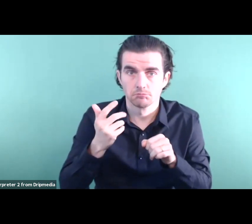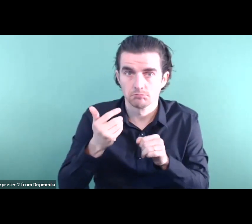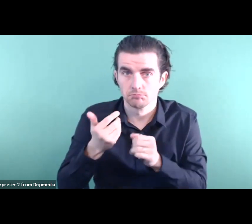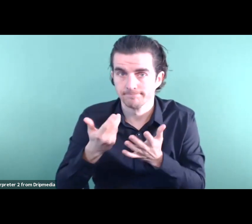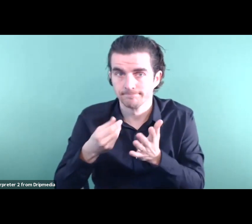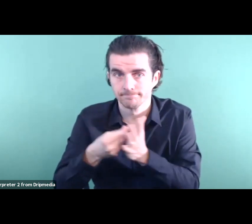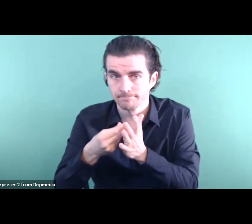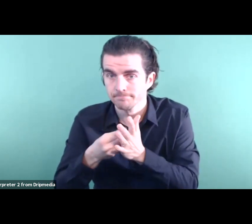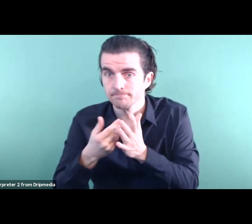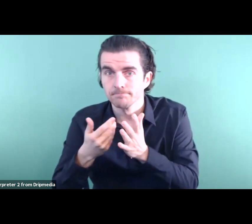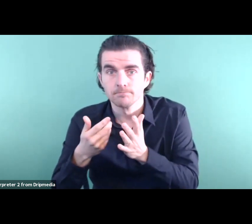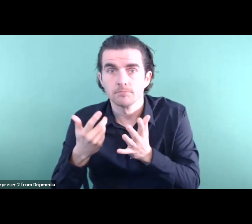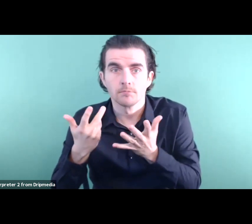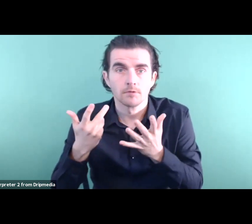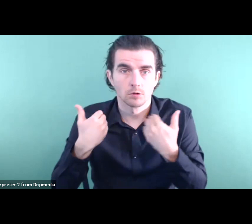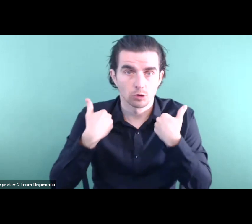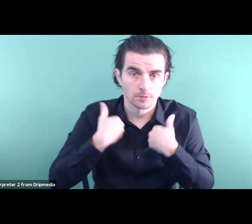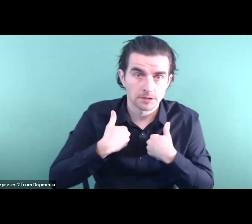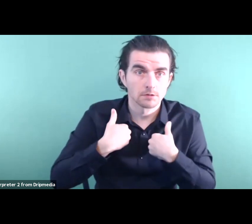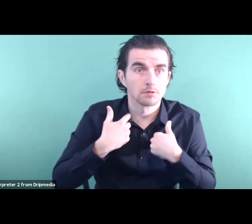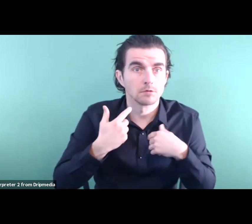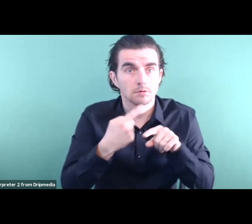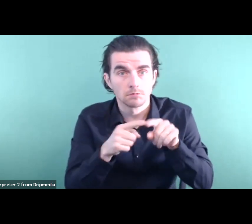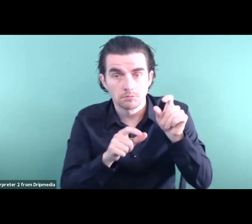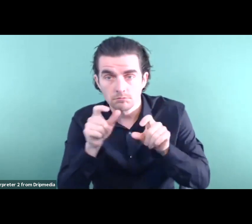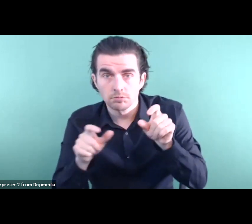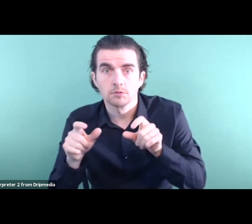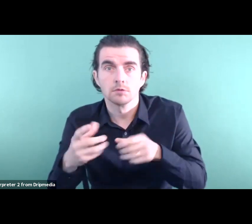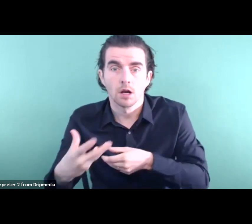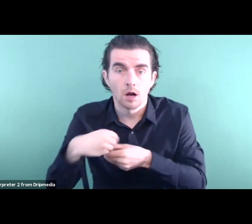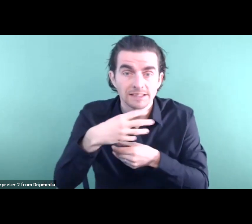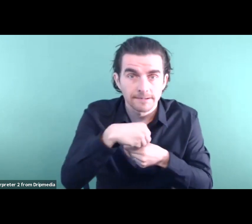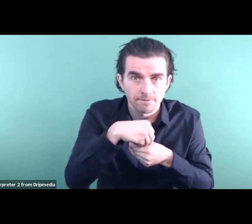you might have the money or the resource or the skills to engage in a livelihood activity,